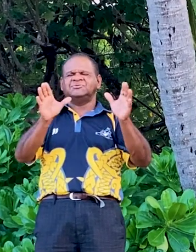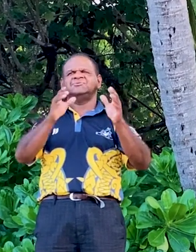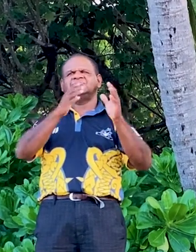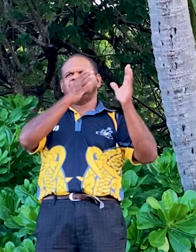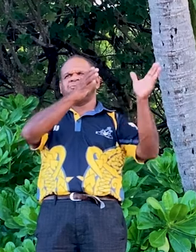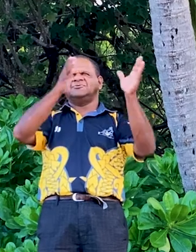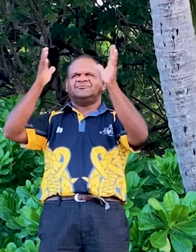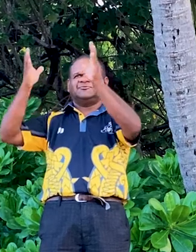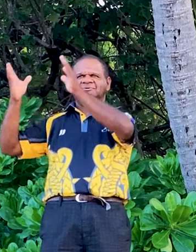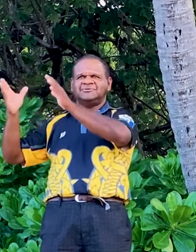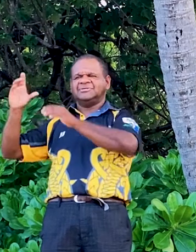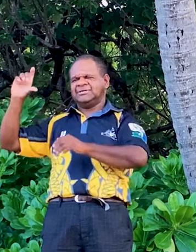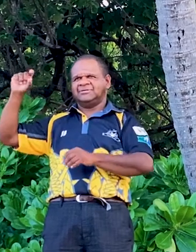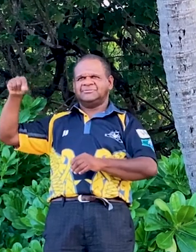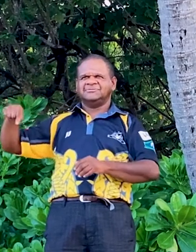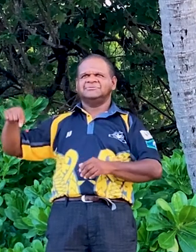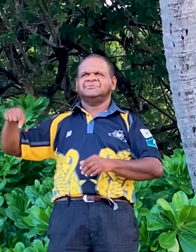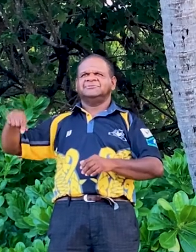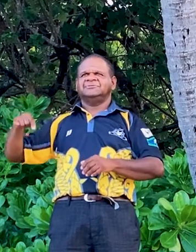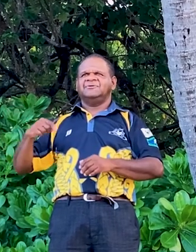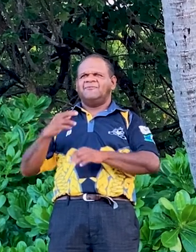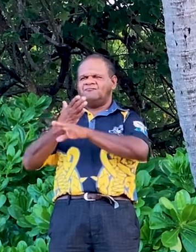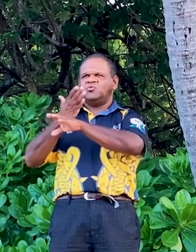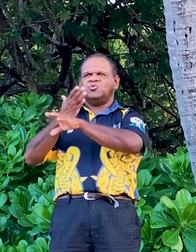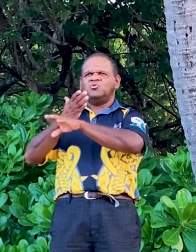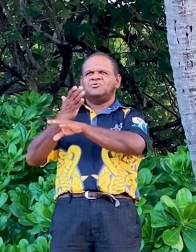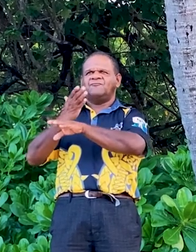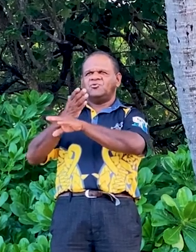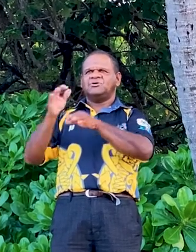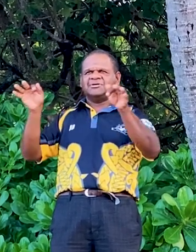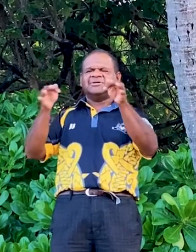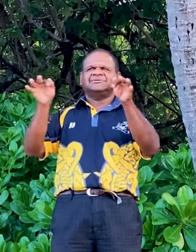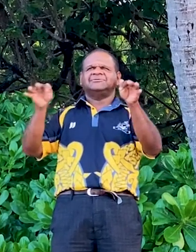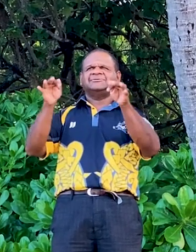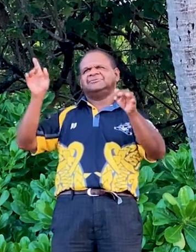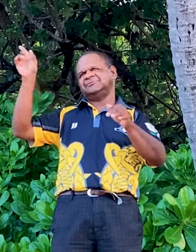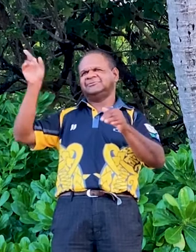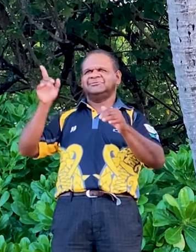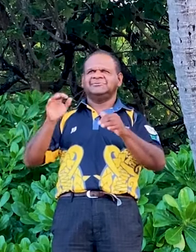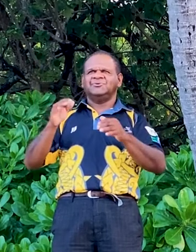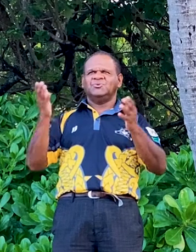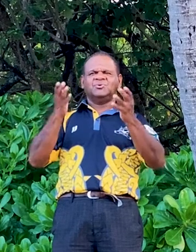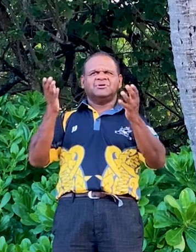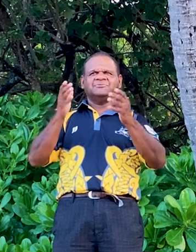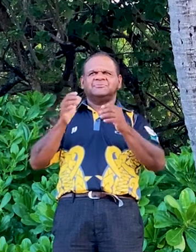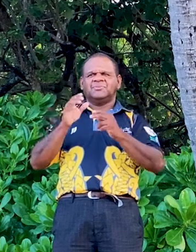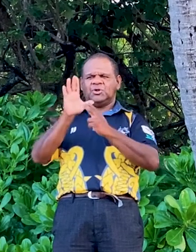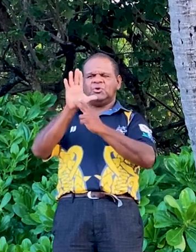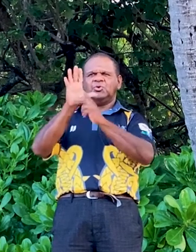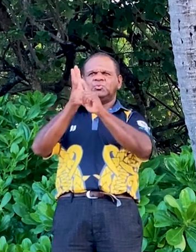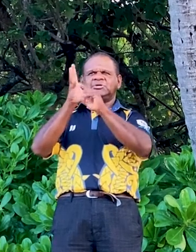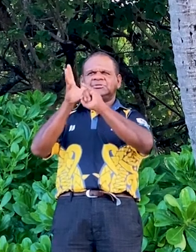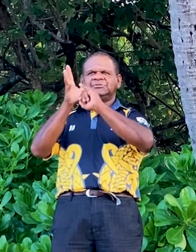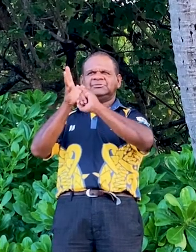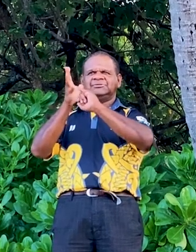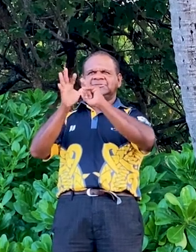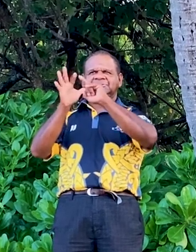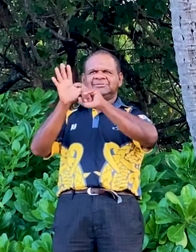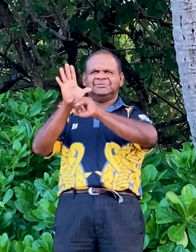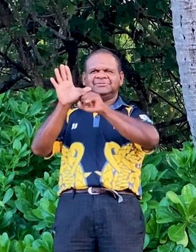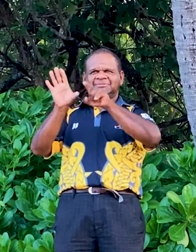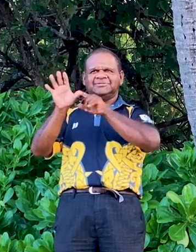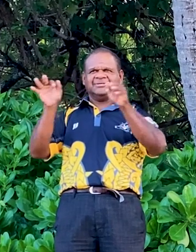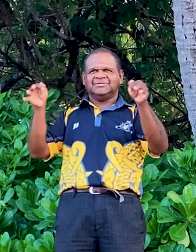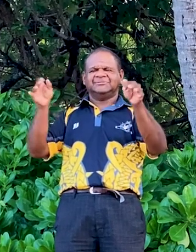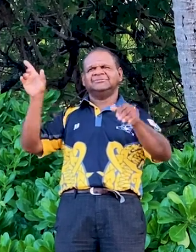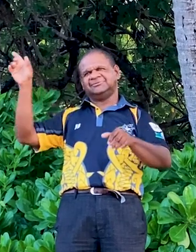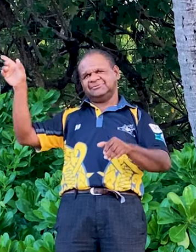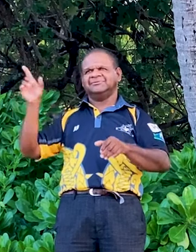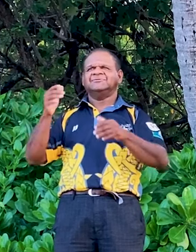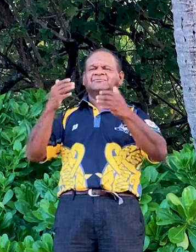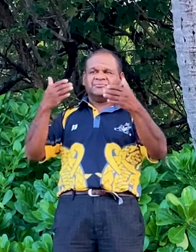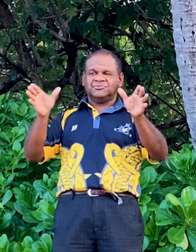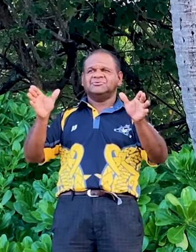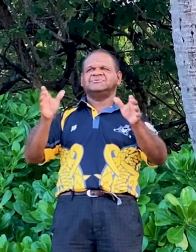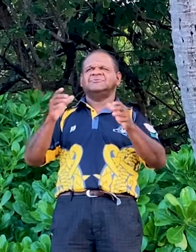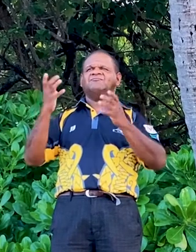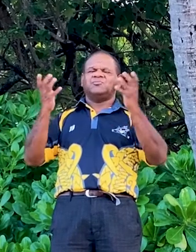I now work as a gardener for a nursery in Cairns.